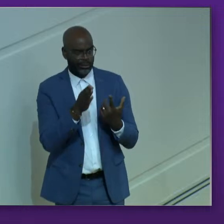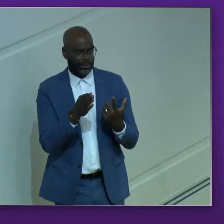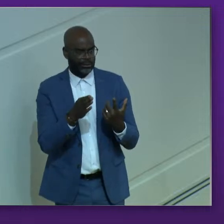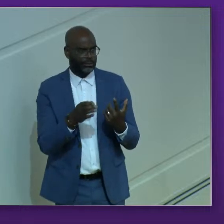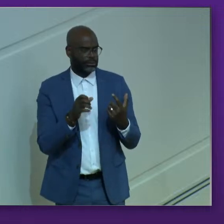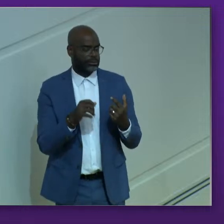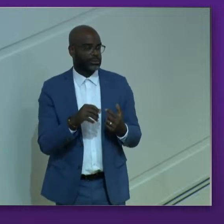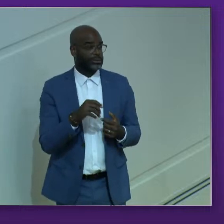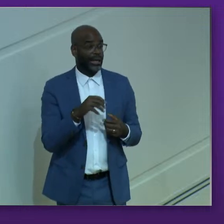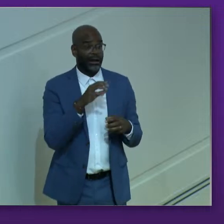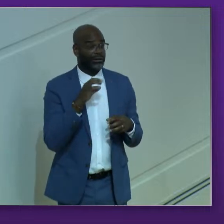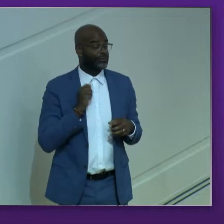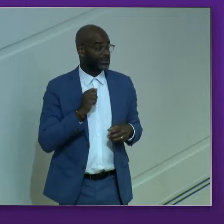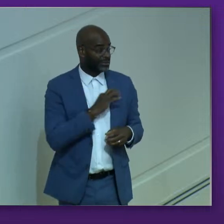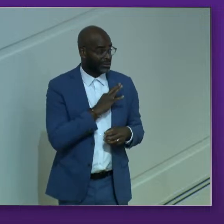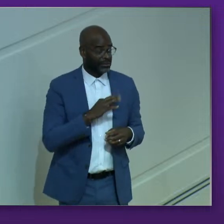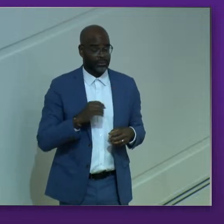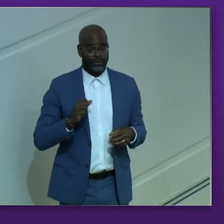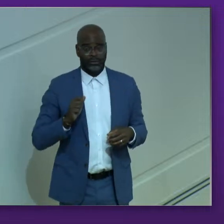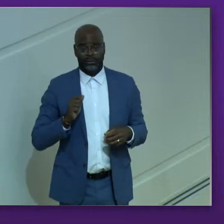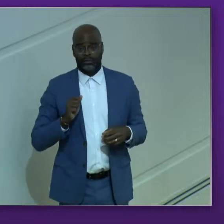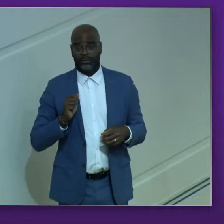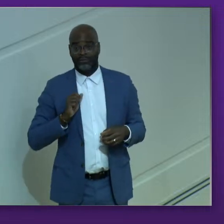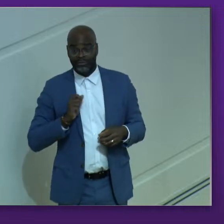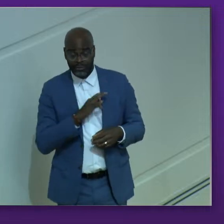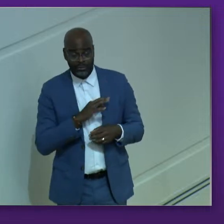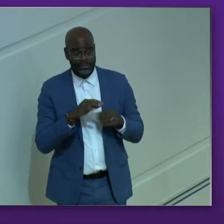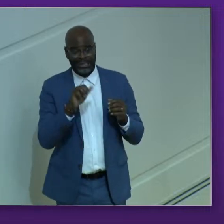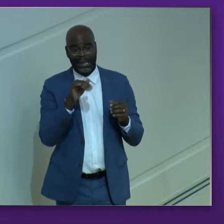ANOTHER. WHILE ALSO UNDERSTANDING HOW TO